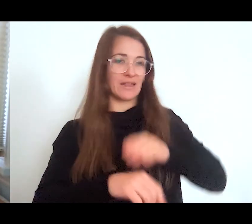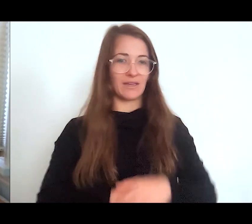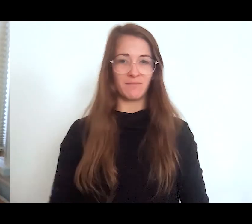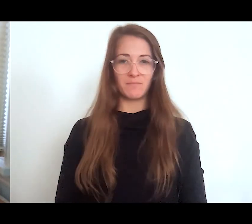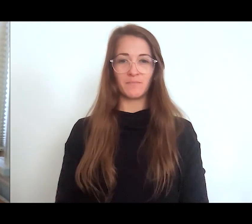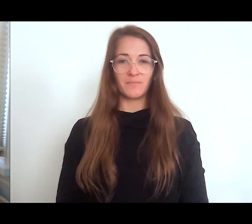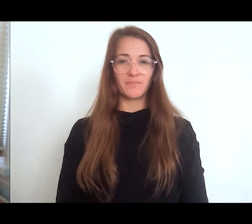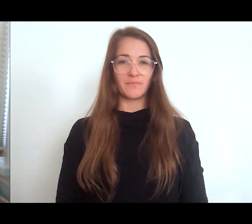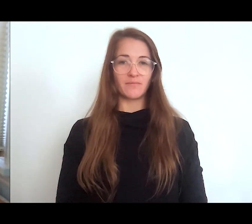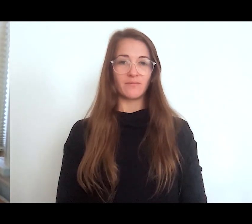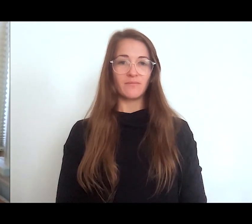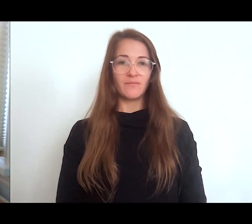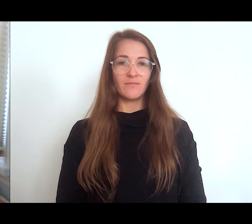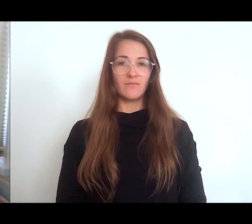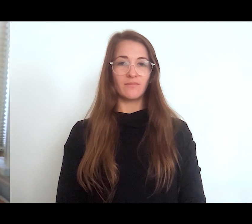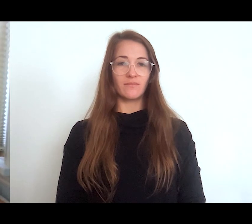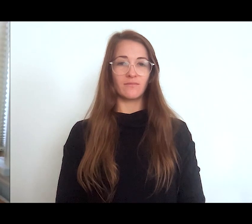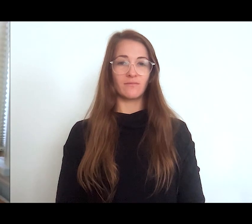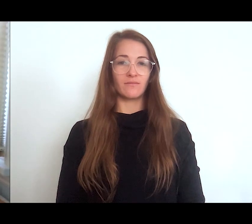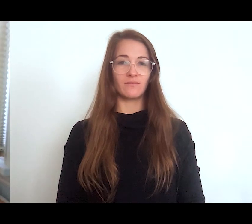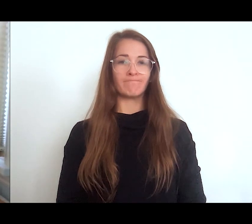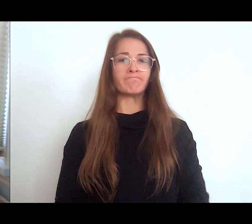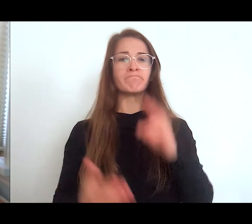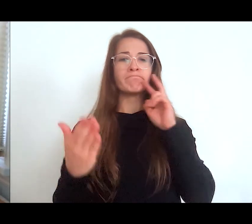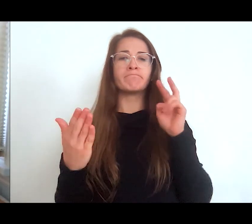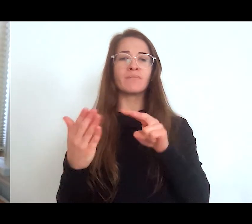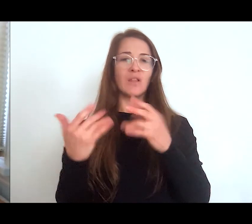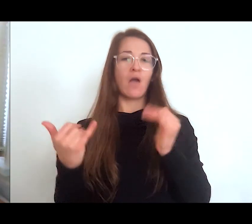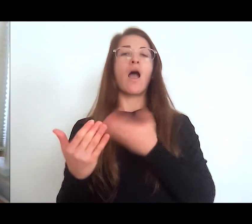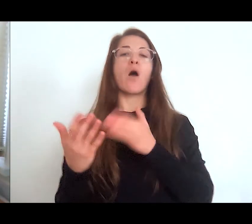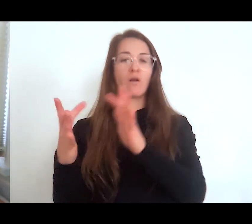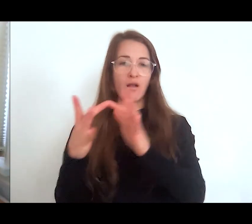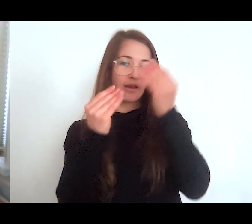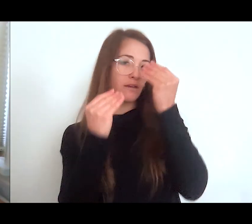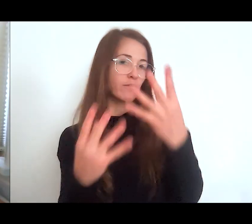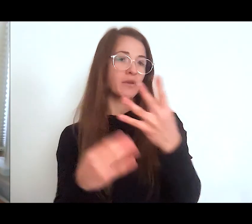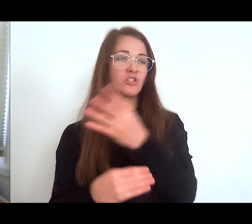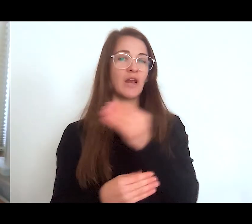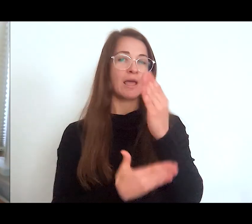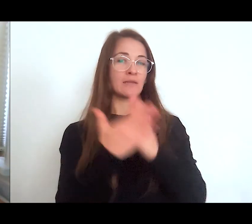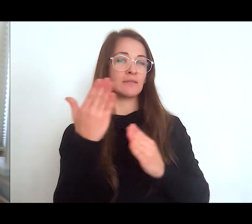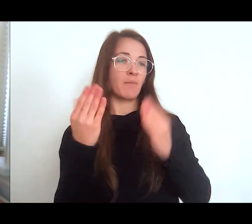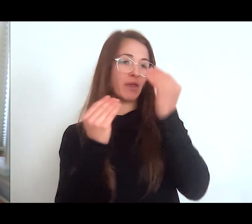WORKED ON THAT REPORT DIRECTLY. LET ME SEE. YES, THE CONTACT INFORMATION AS